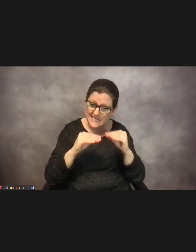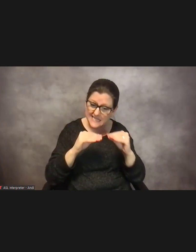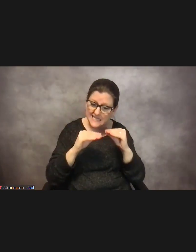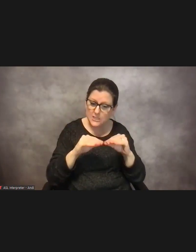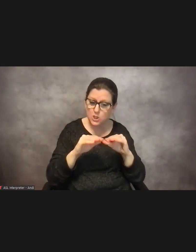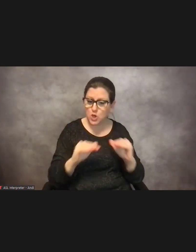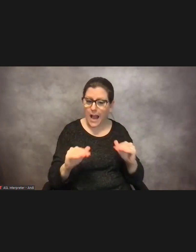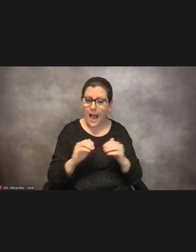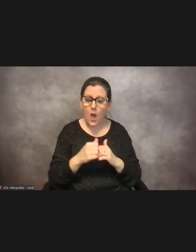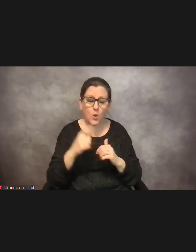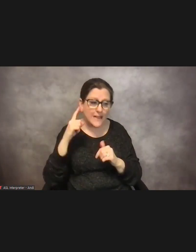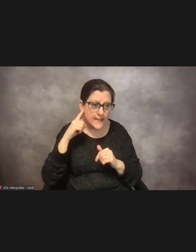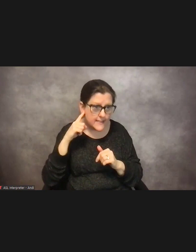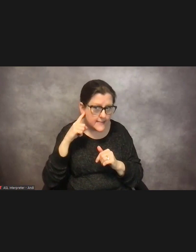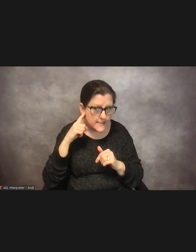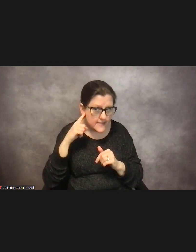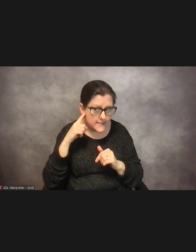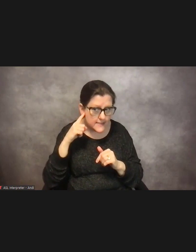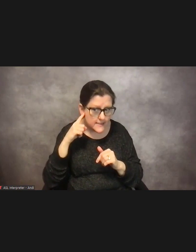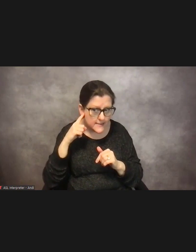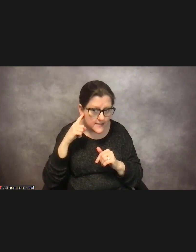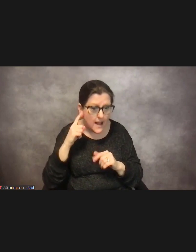conditions the child in how to listen for a tone and respond by